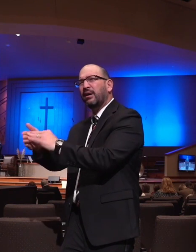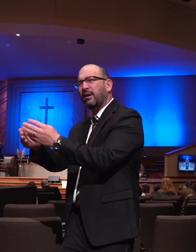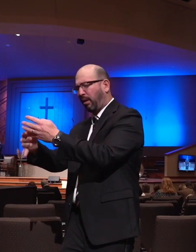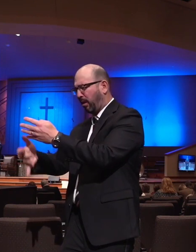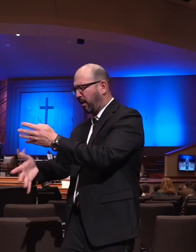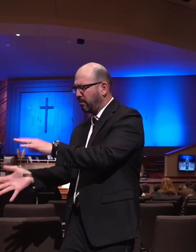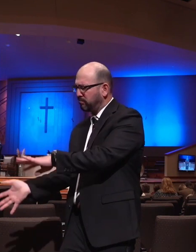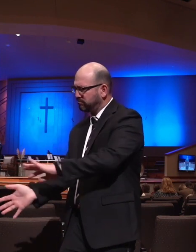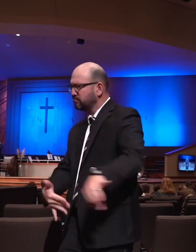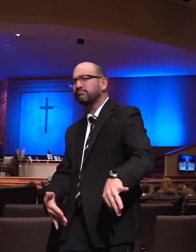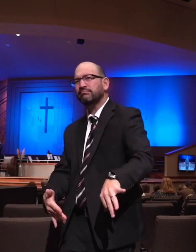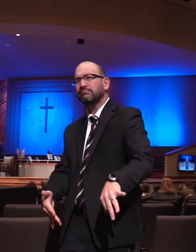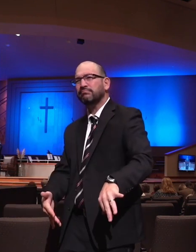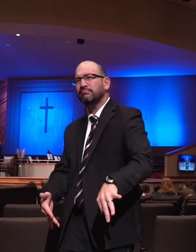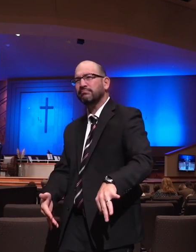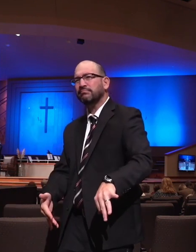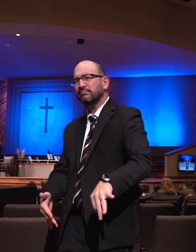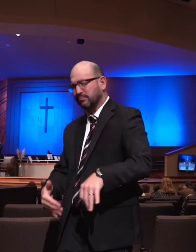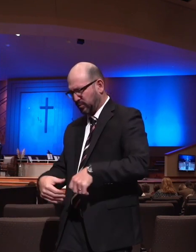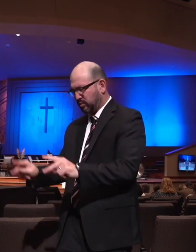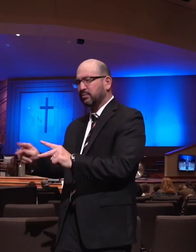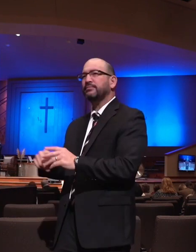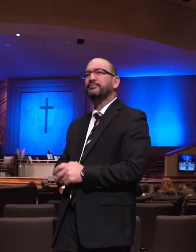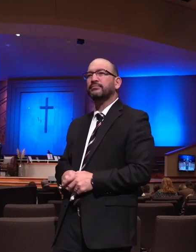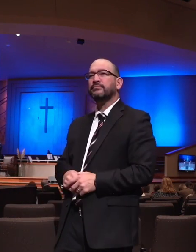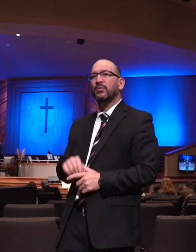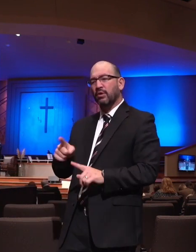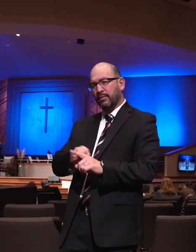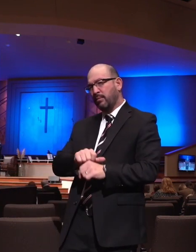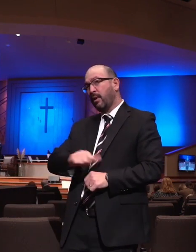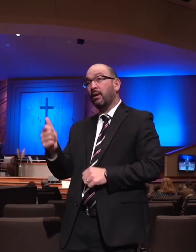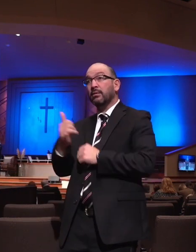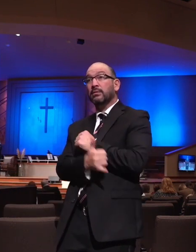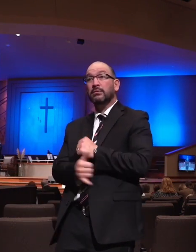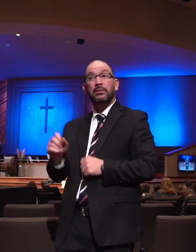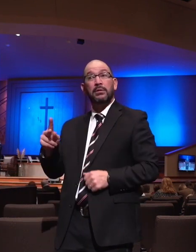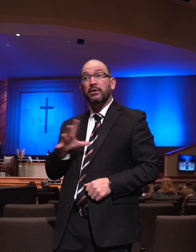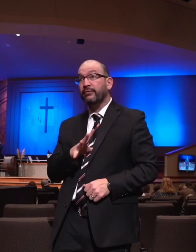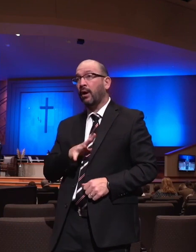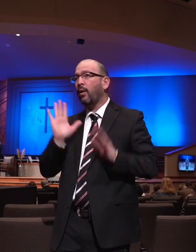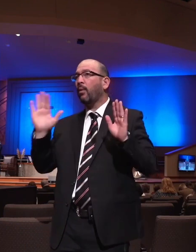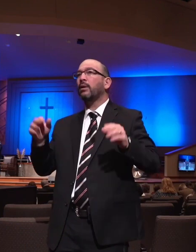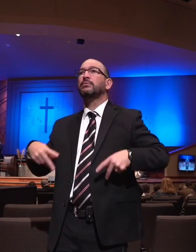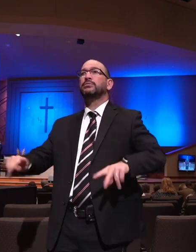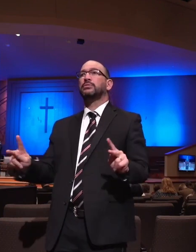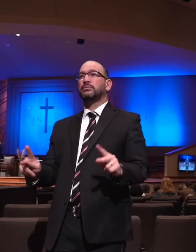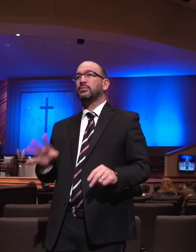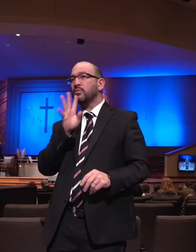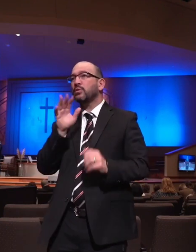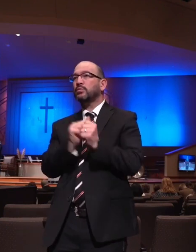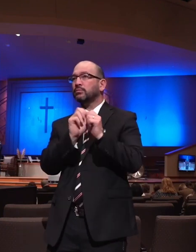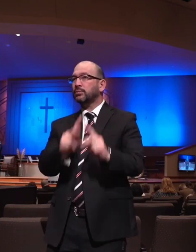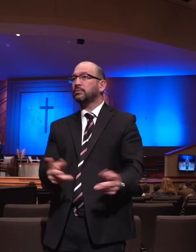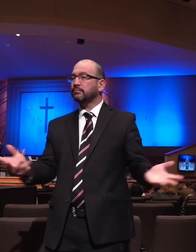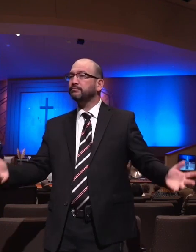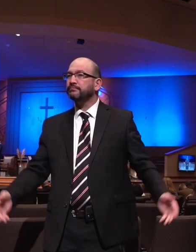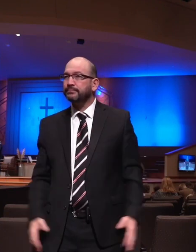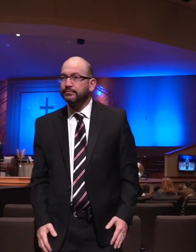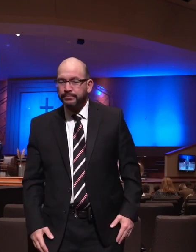opportunities if you're a Canadian or you're from from another country wow what an opportunity to talk to someone someone who lists will listen to you